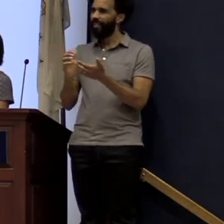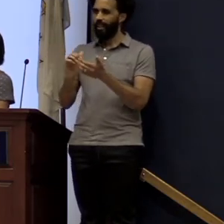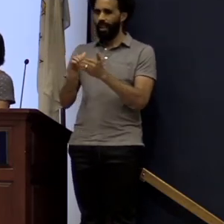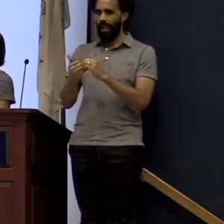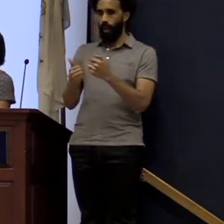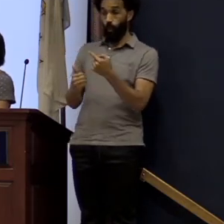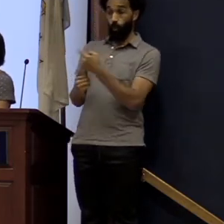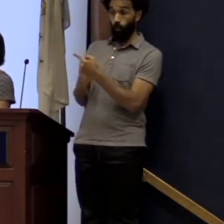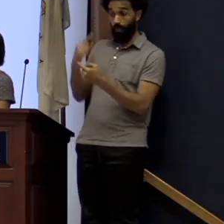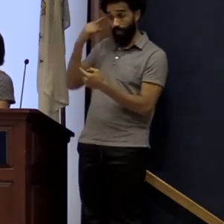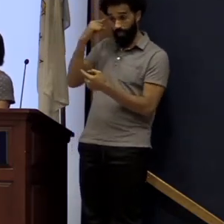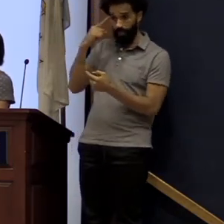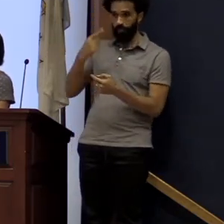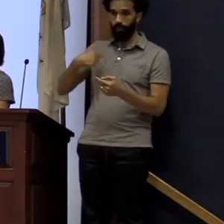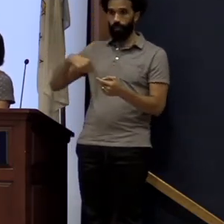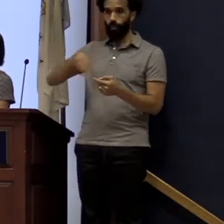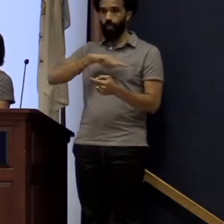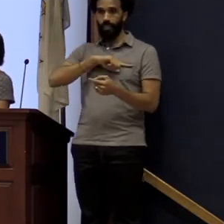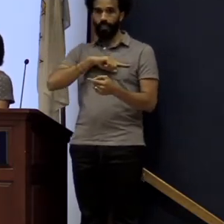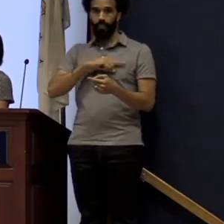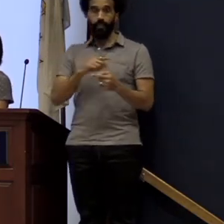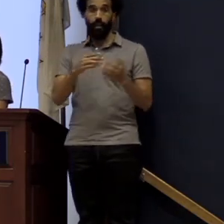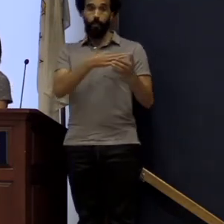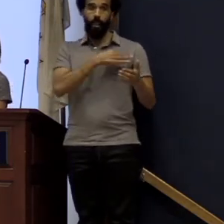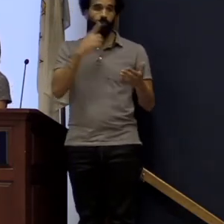When we refer to these communities we are serving